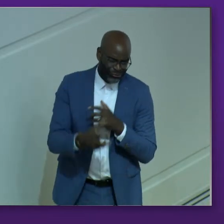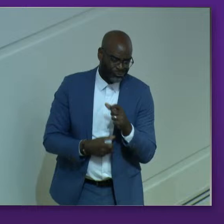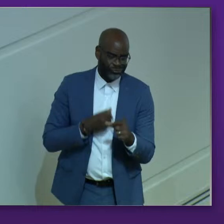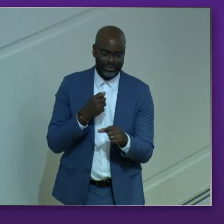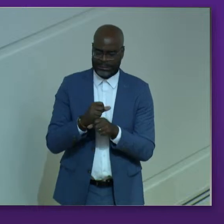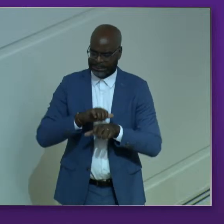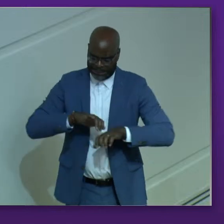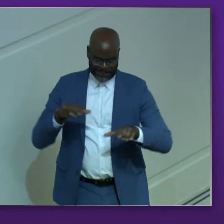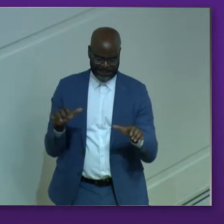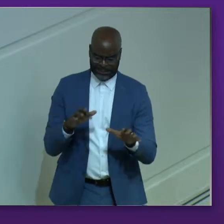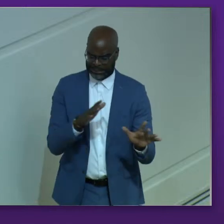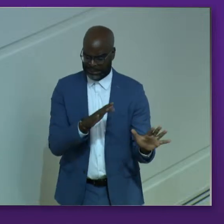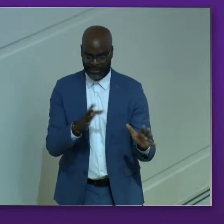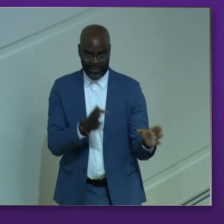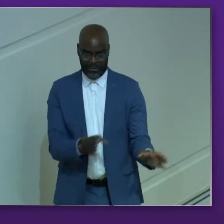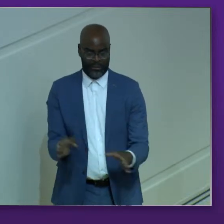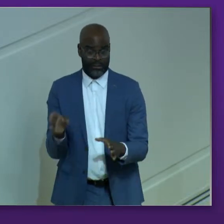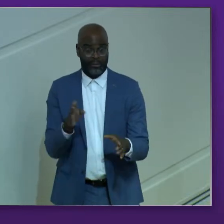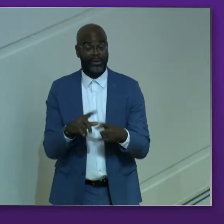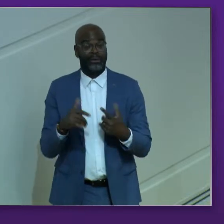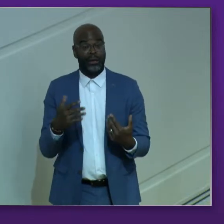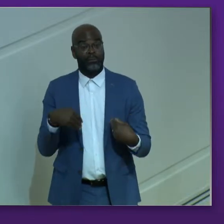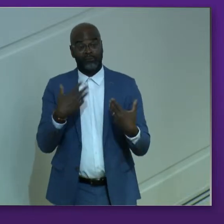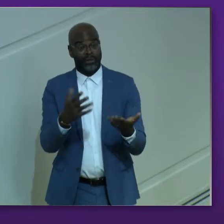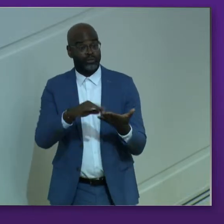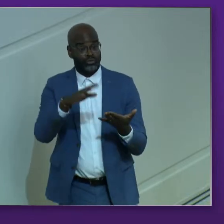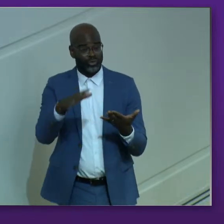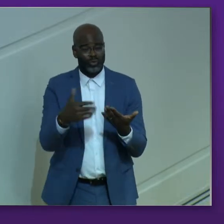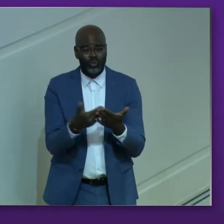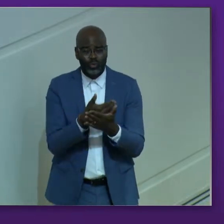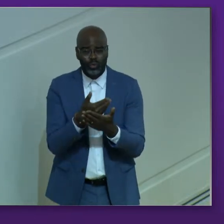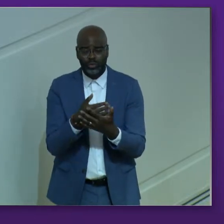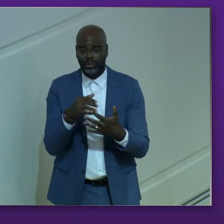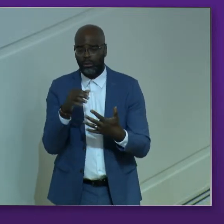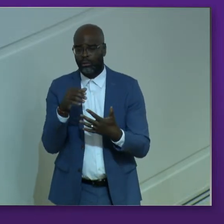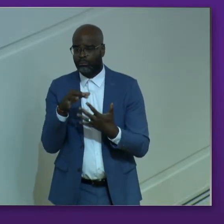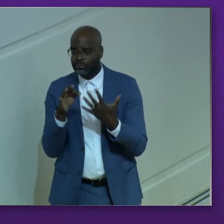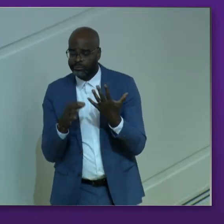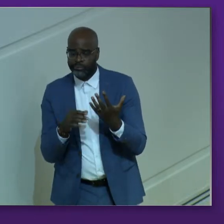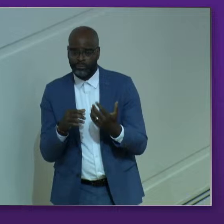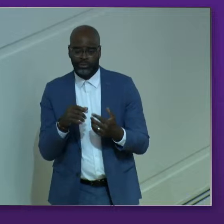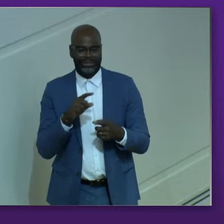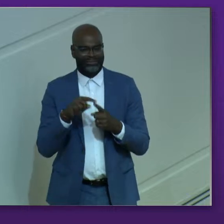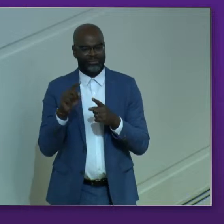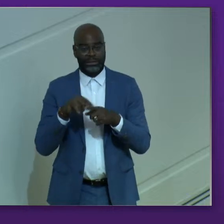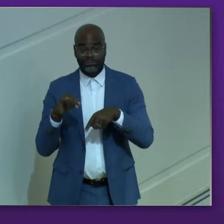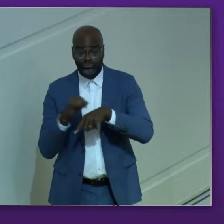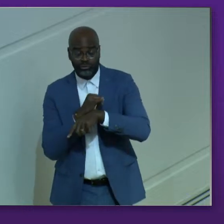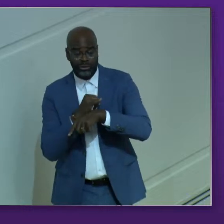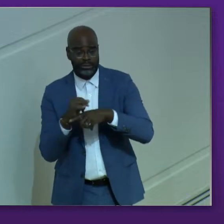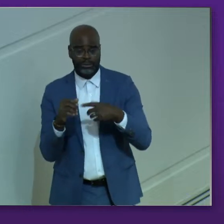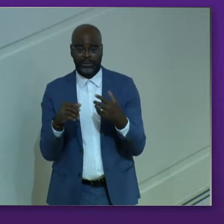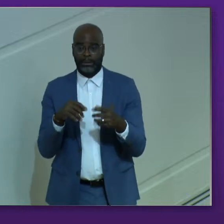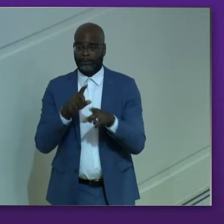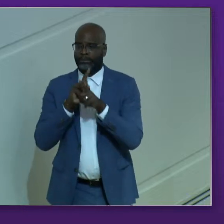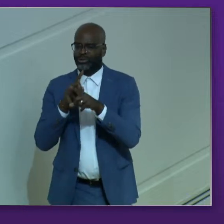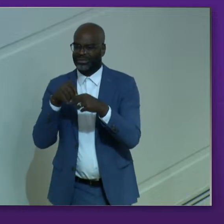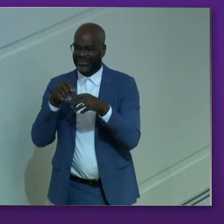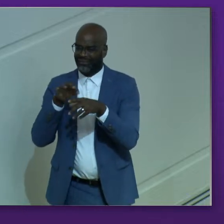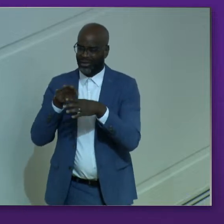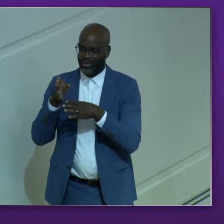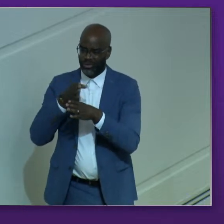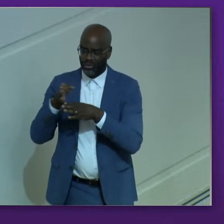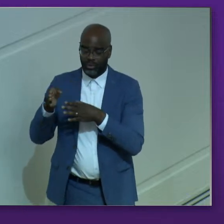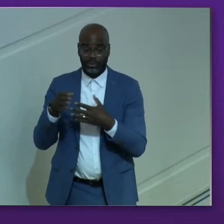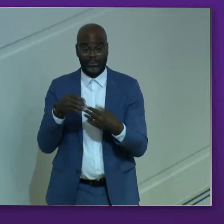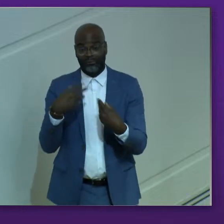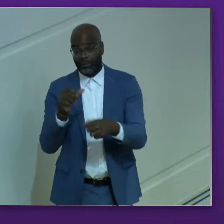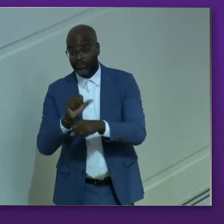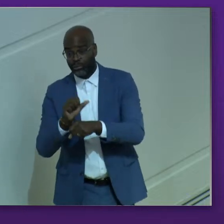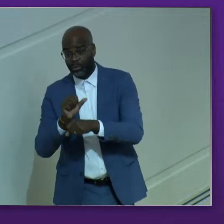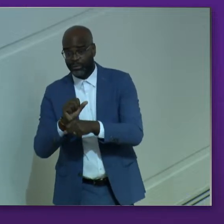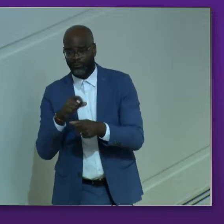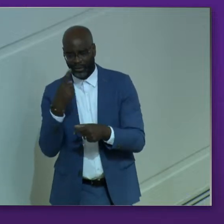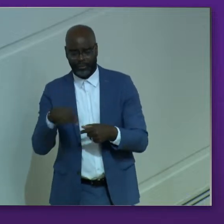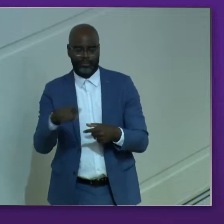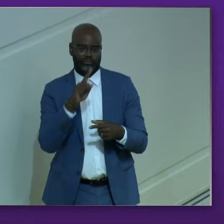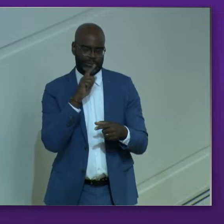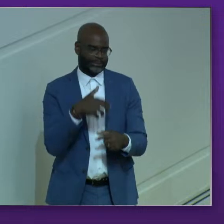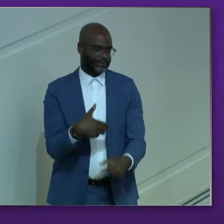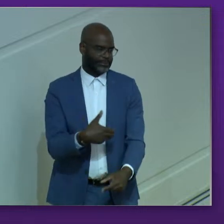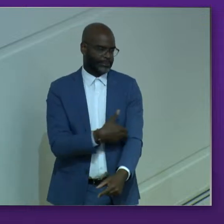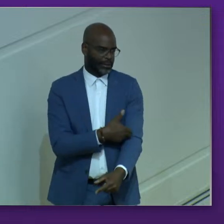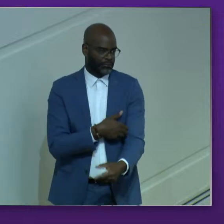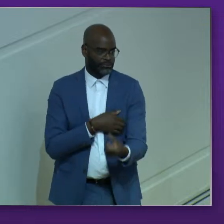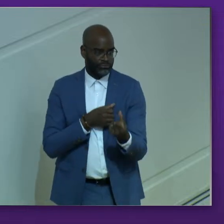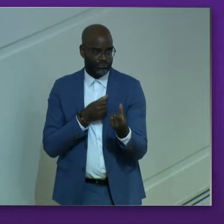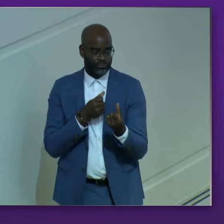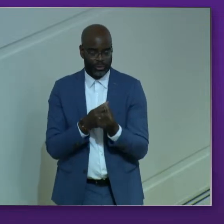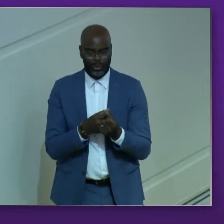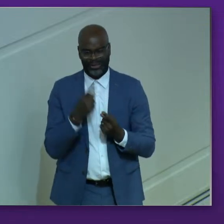ANOTHER GREAT TRIUMPH THAT WAS